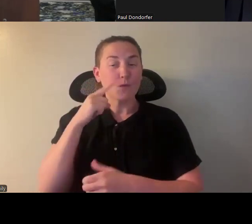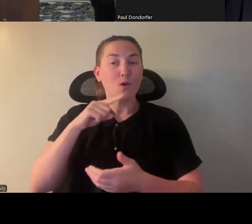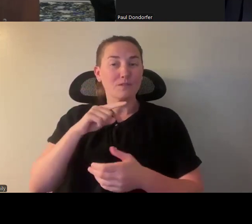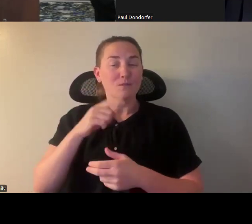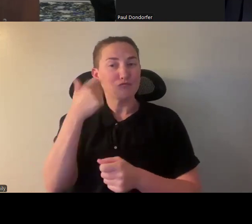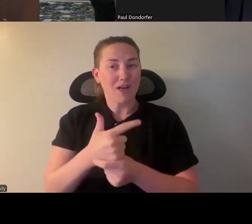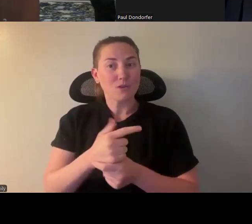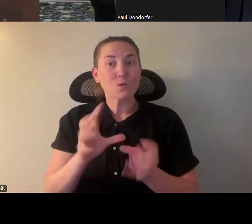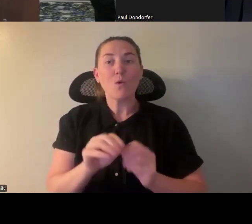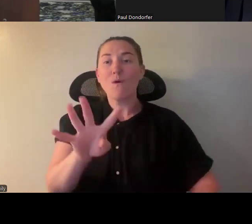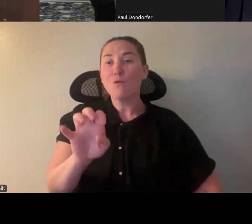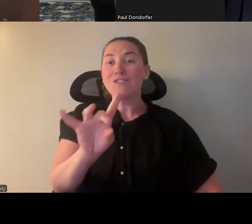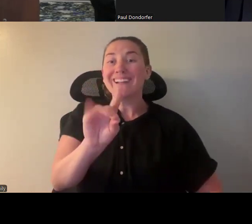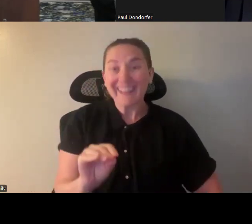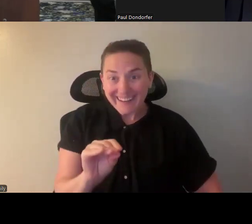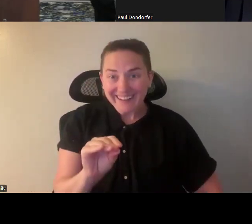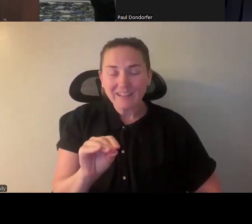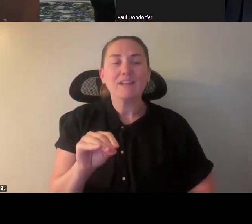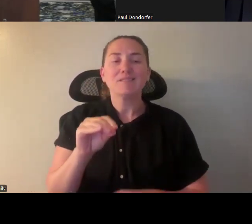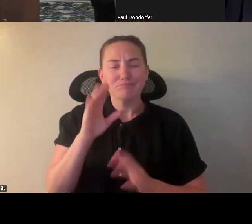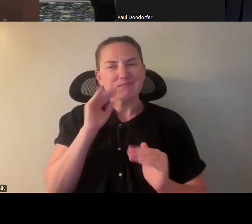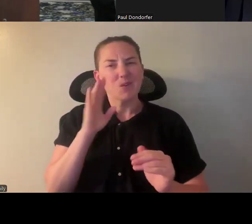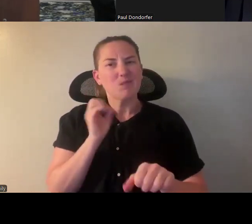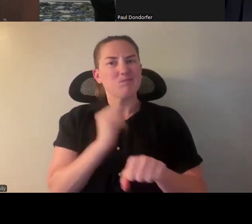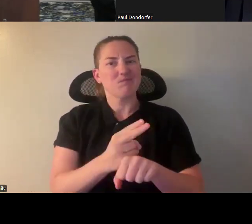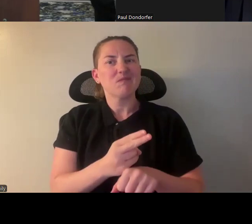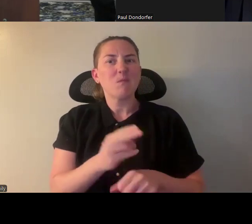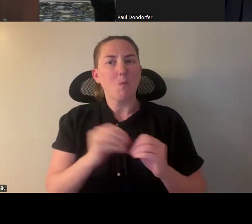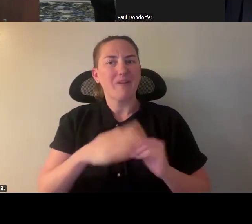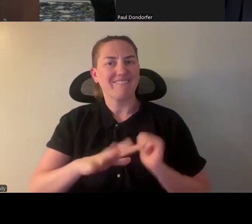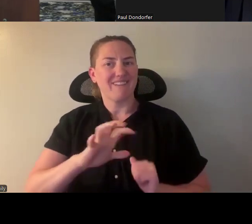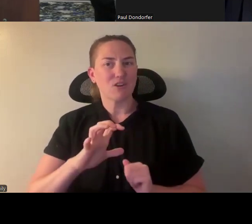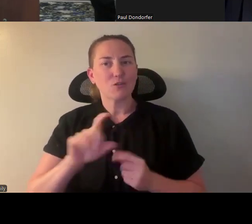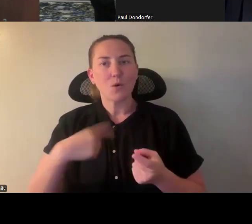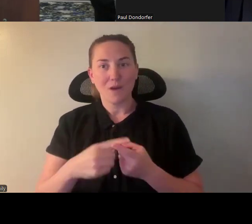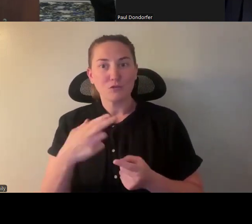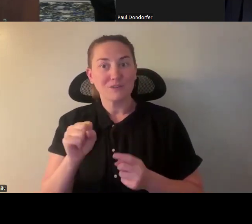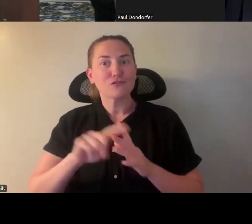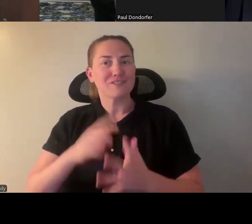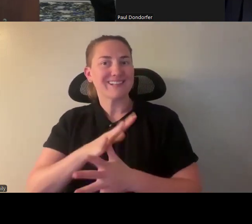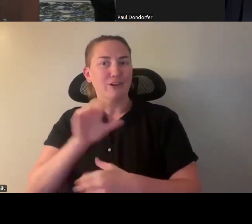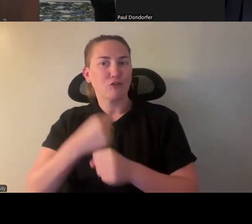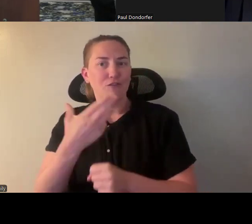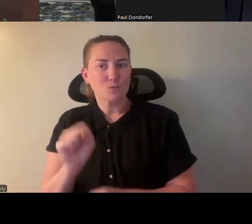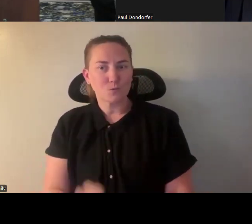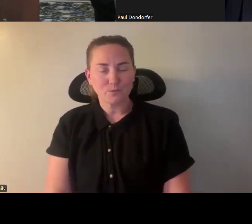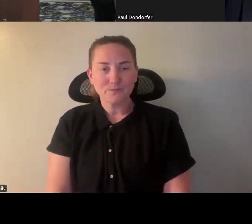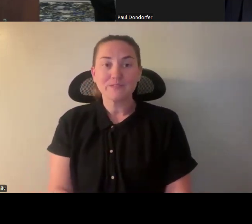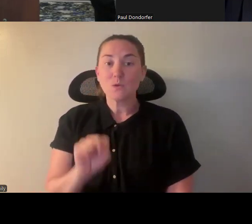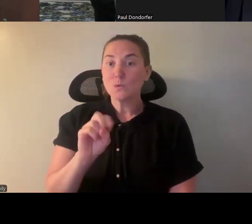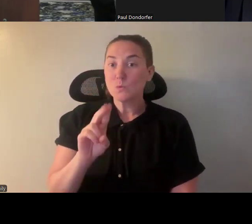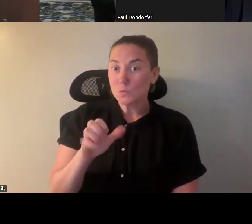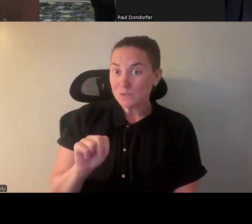480 and expected to surpass 500 as Chris enters his senior senior year Susan and Tony you've got